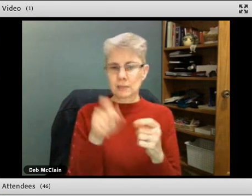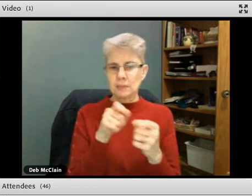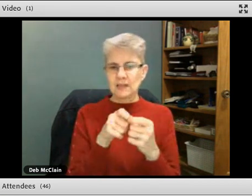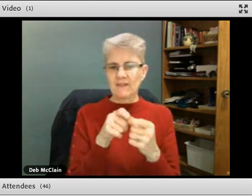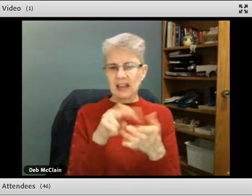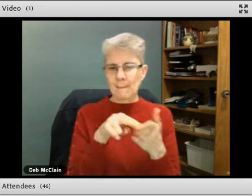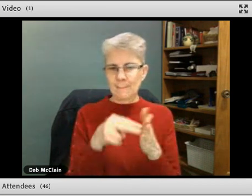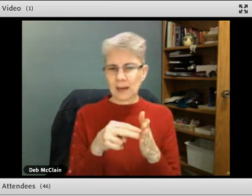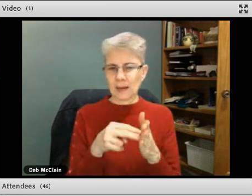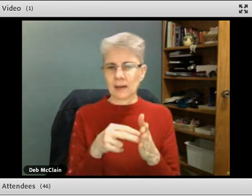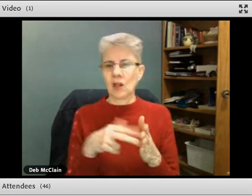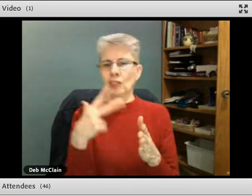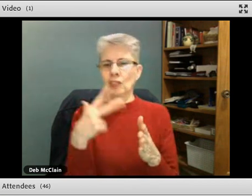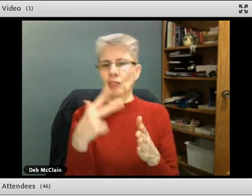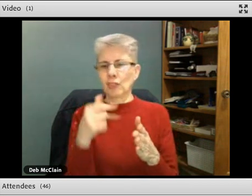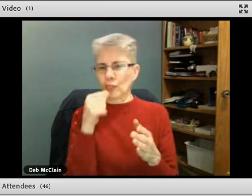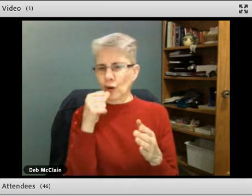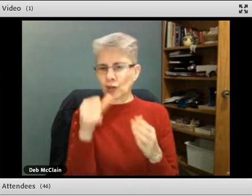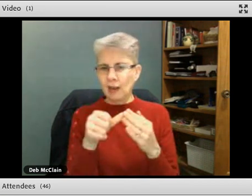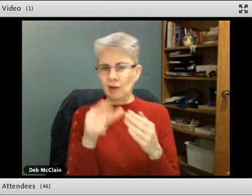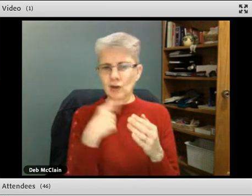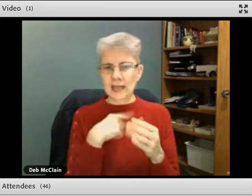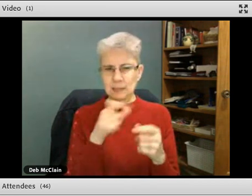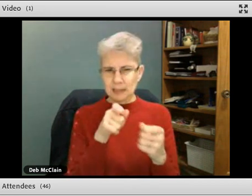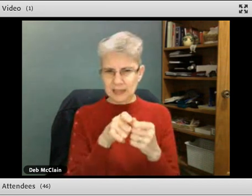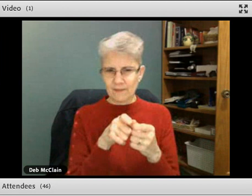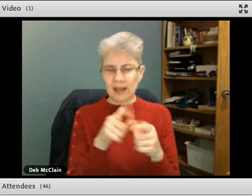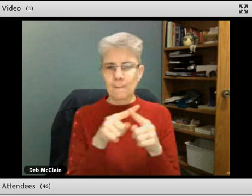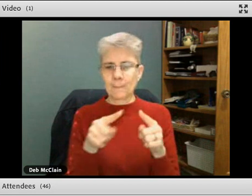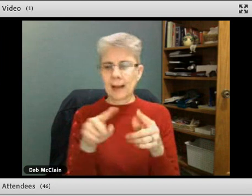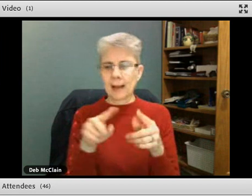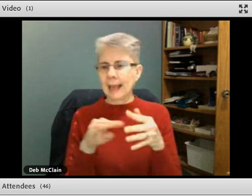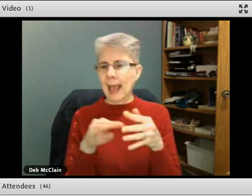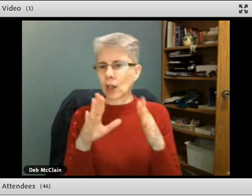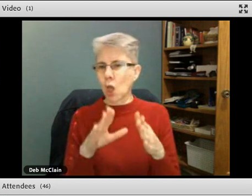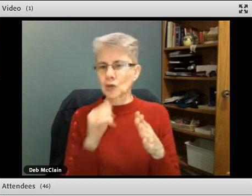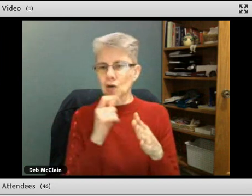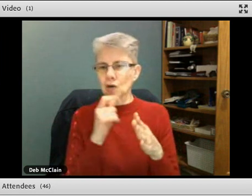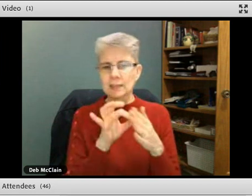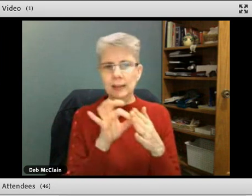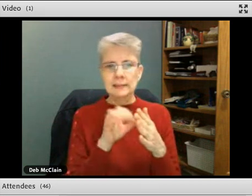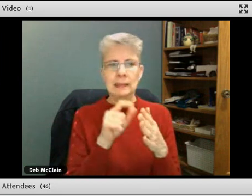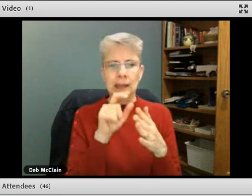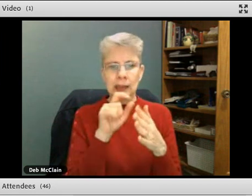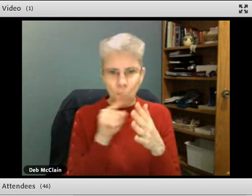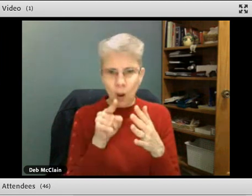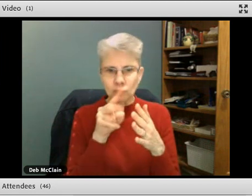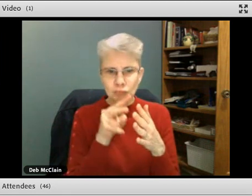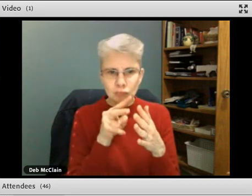But catalogers aren't expected to count out every field in most systems. They actually have some prompts that tell them,